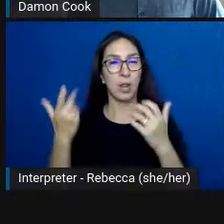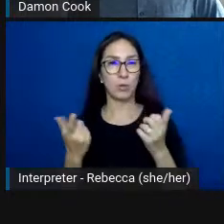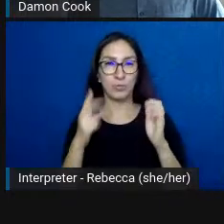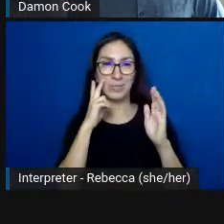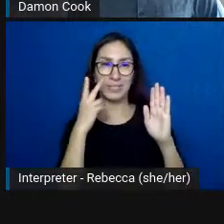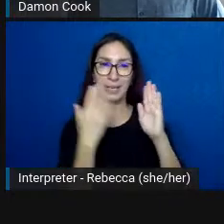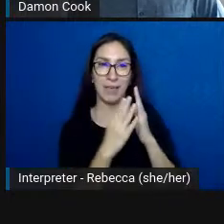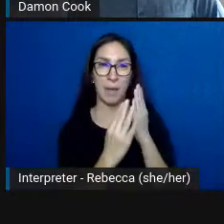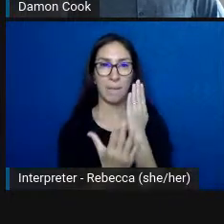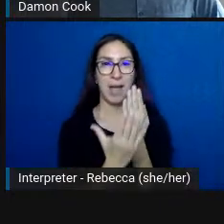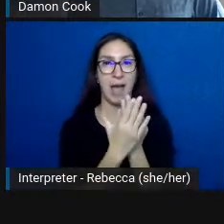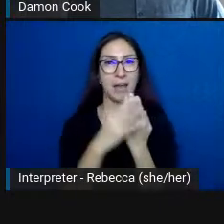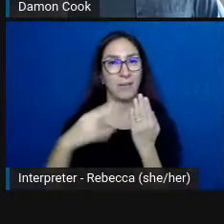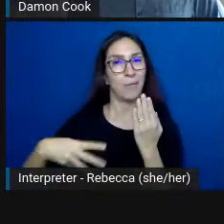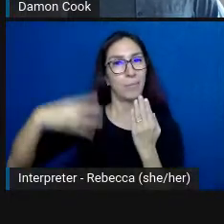mistreating how with the Dialog open, the page behind it